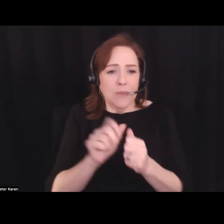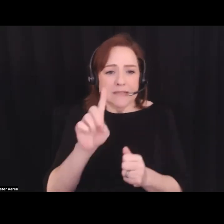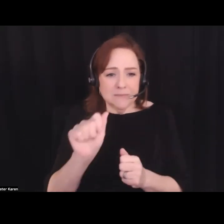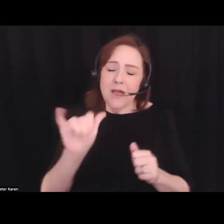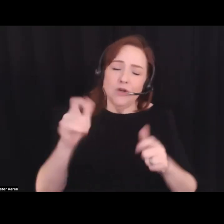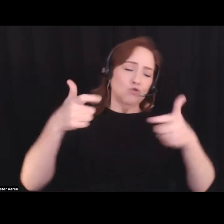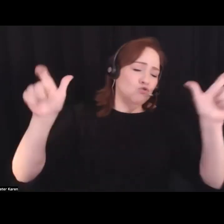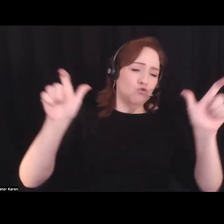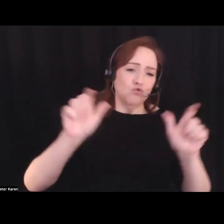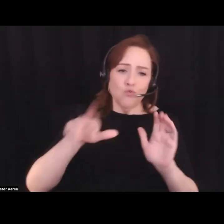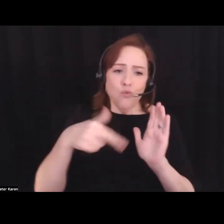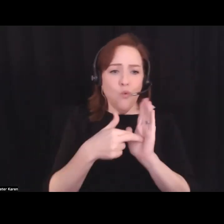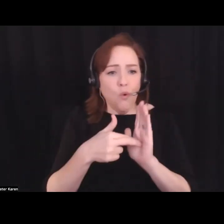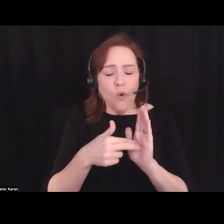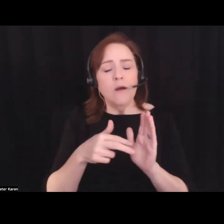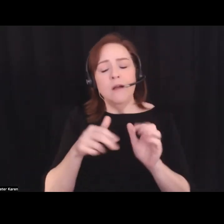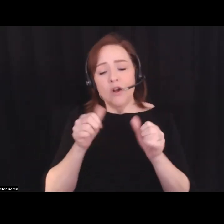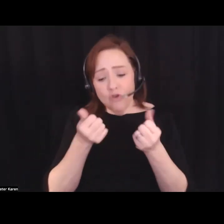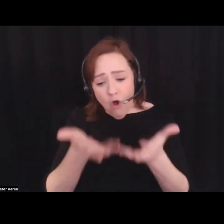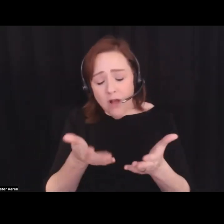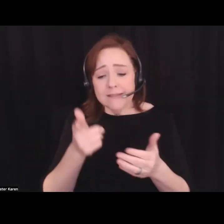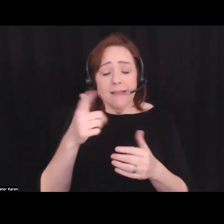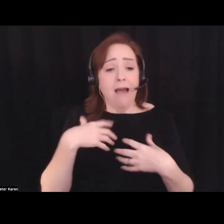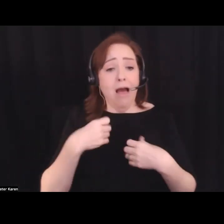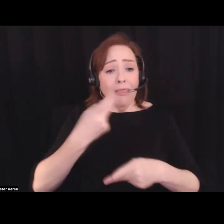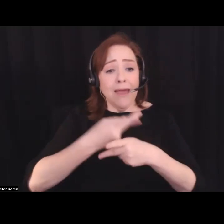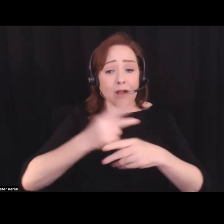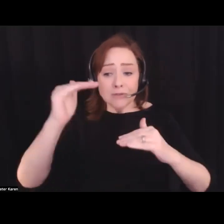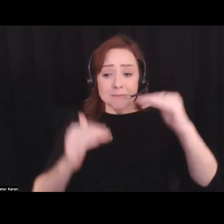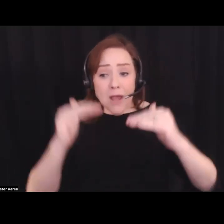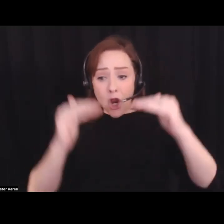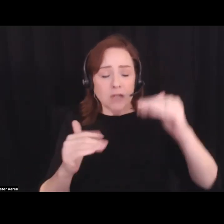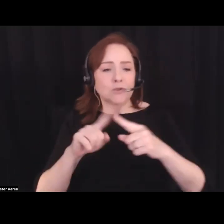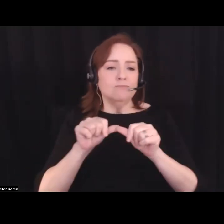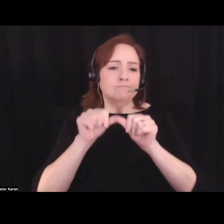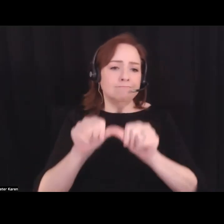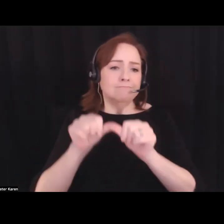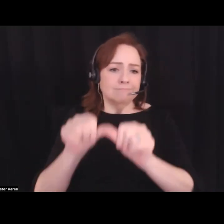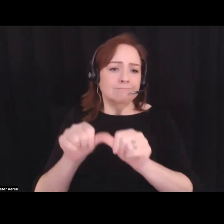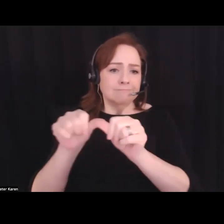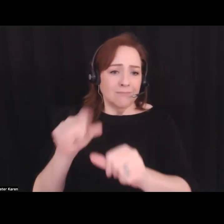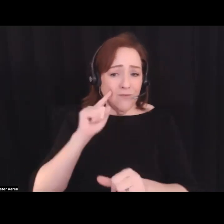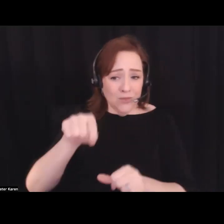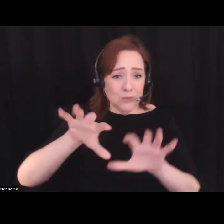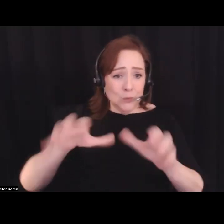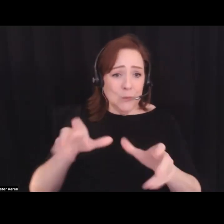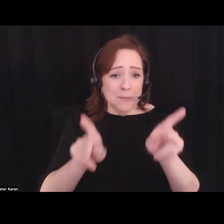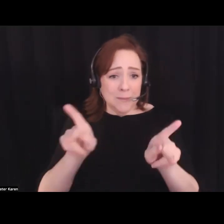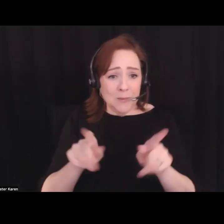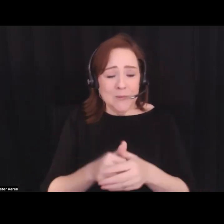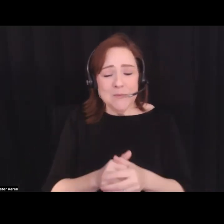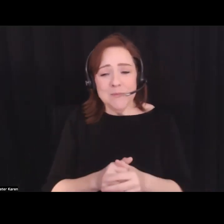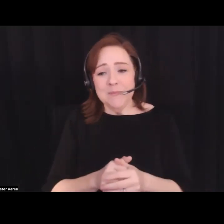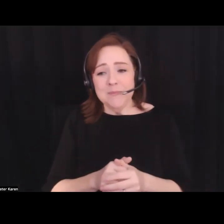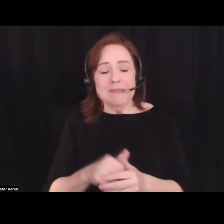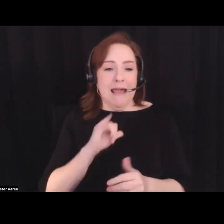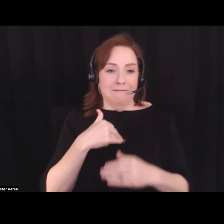disparities that these patients experience. so what is bias? I'm in a limit of time we can give a